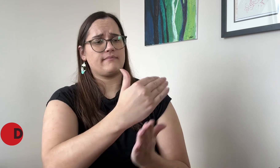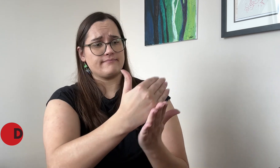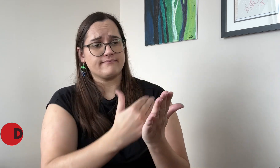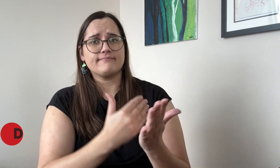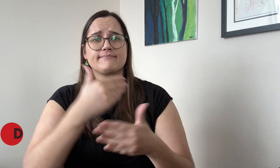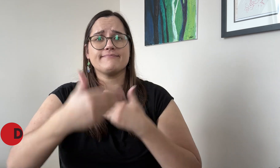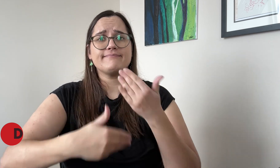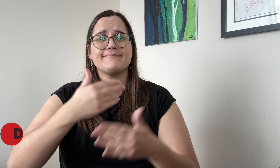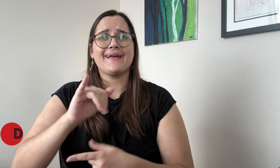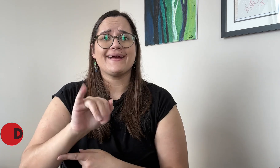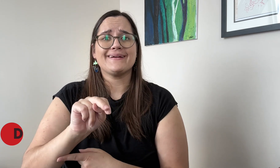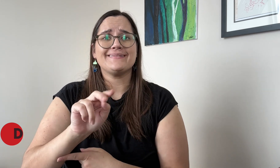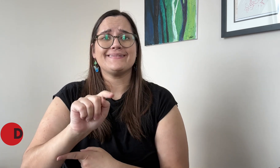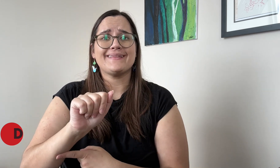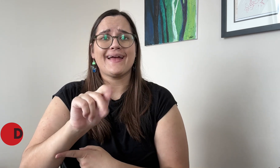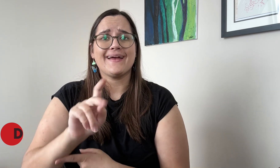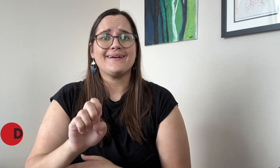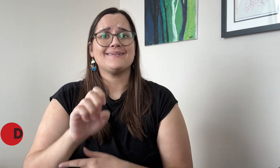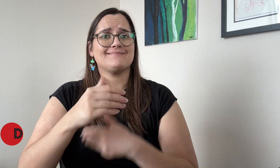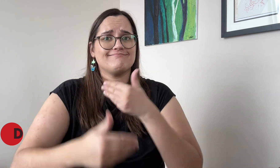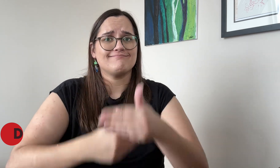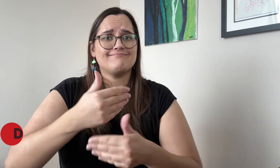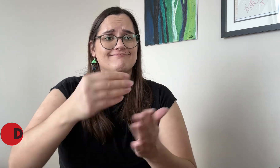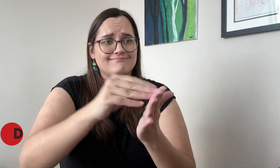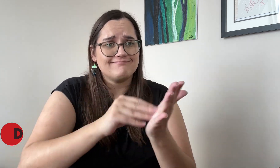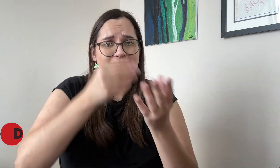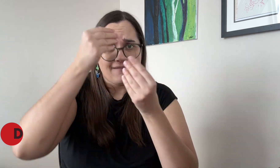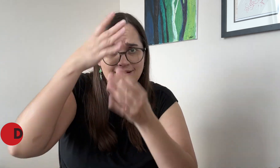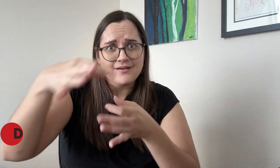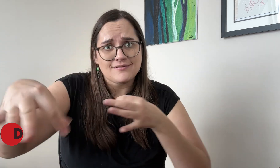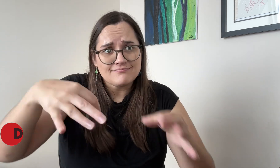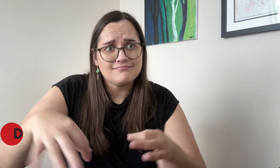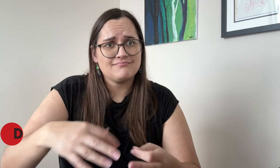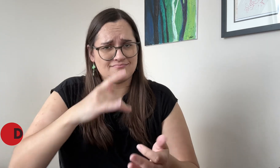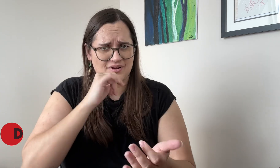Why don't they have their intake process with explanations available